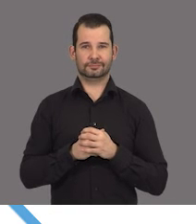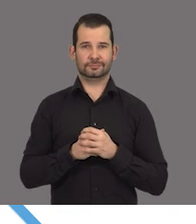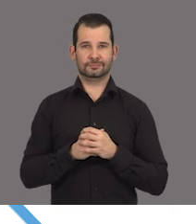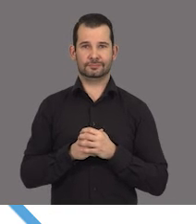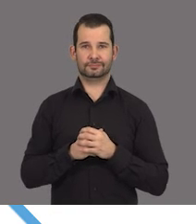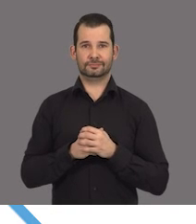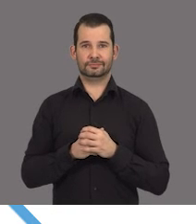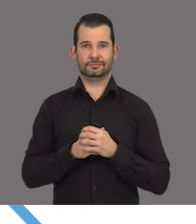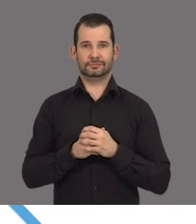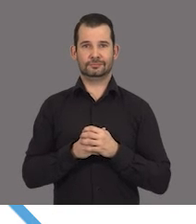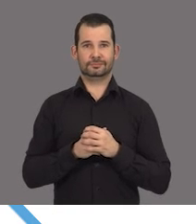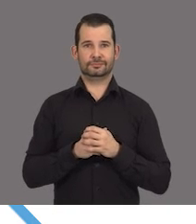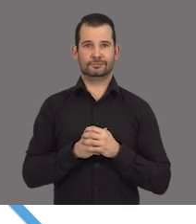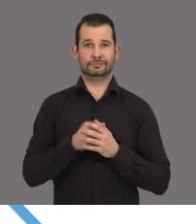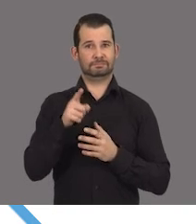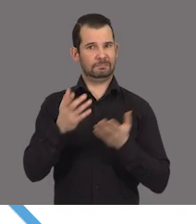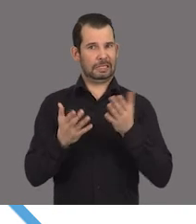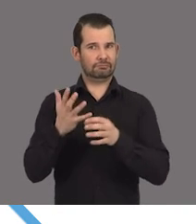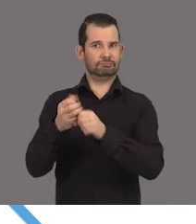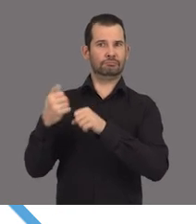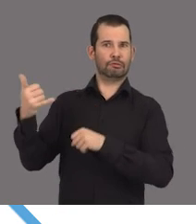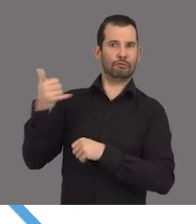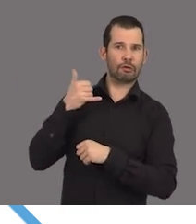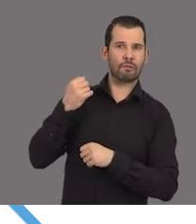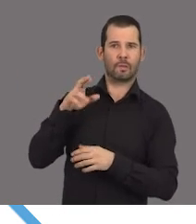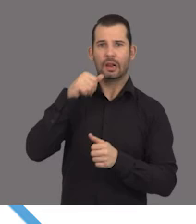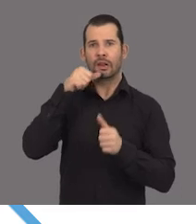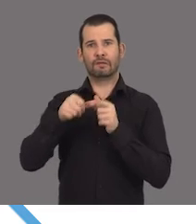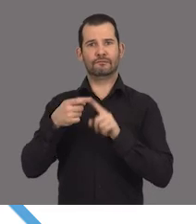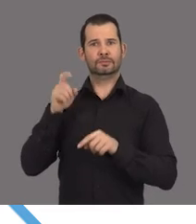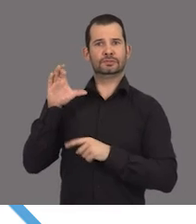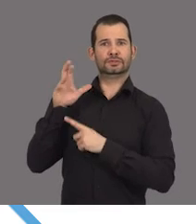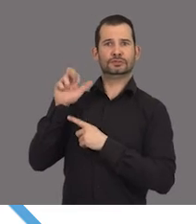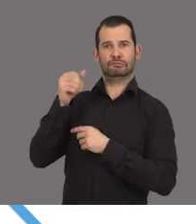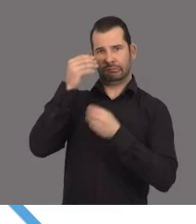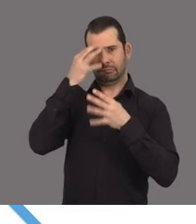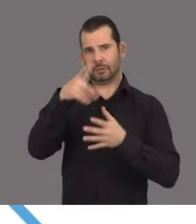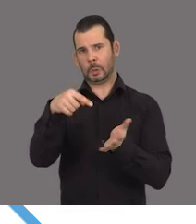You may receive a phone call or letter from the CRA that says you owe money.